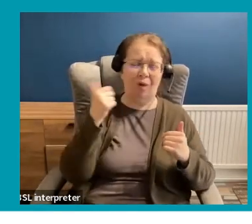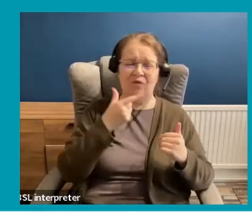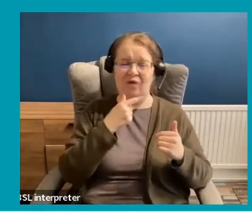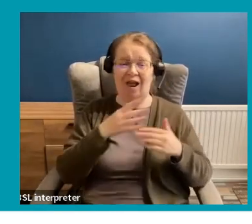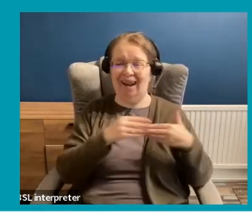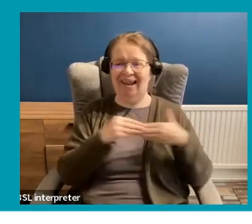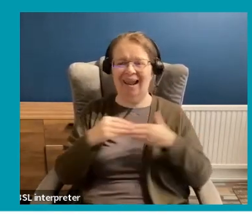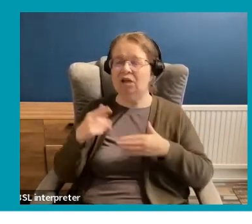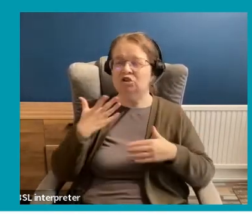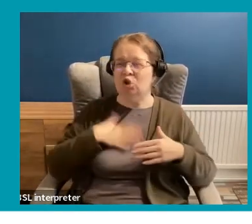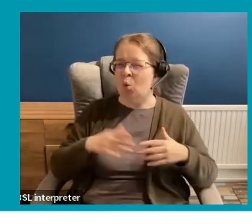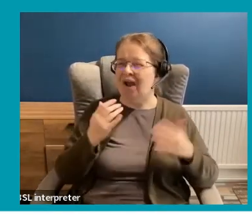to have work 60 hours a week.